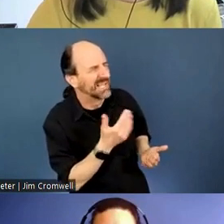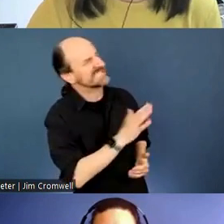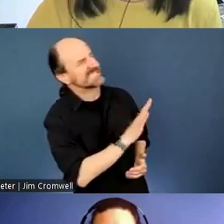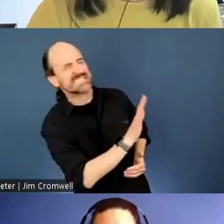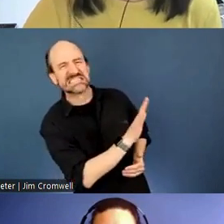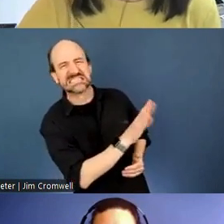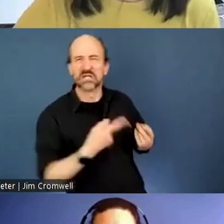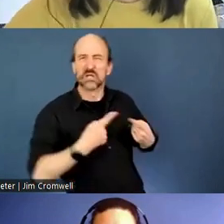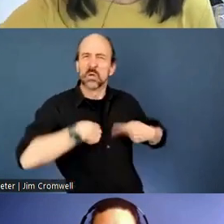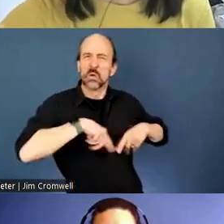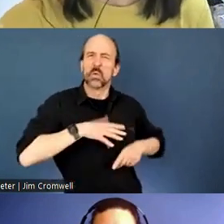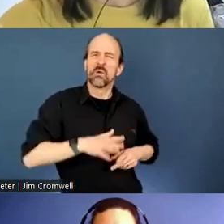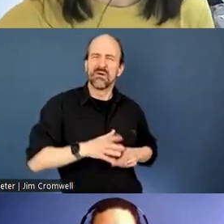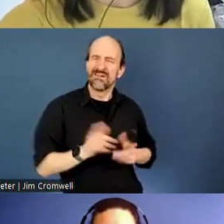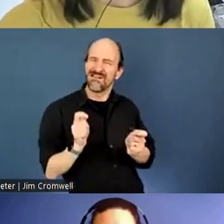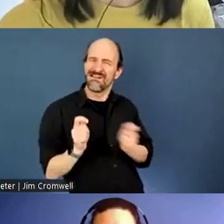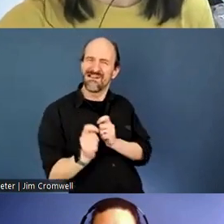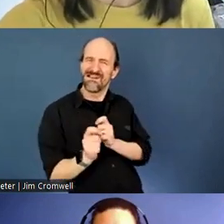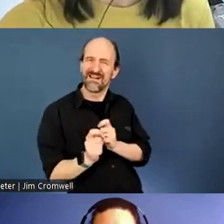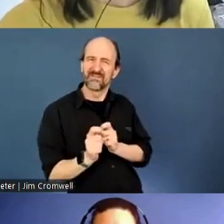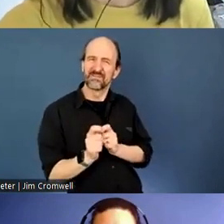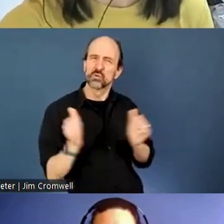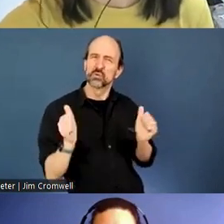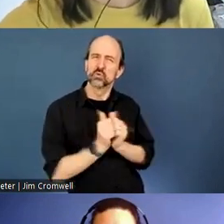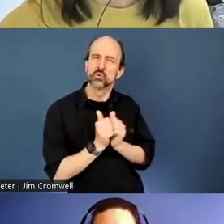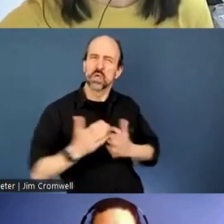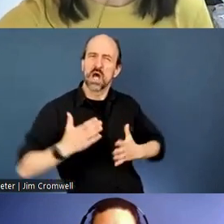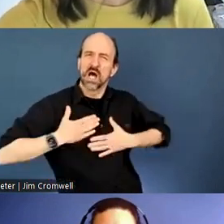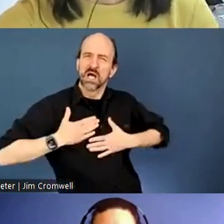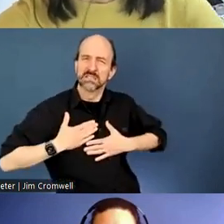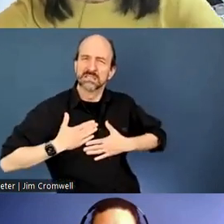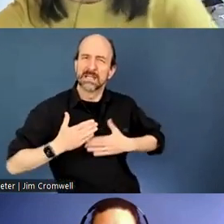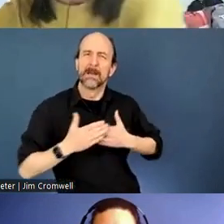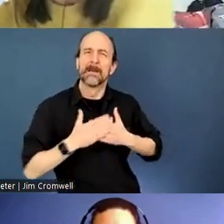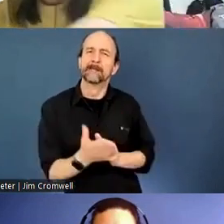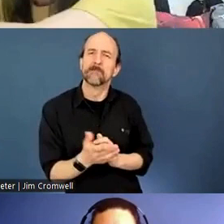adjust it to make it more adaptive and responsive to our